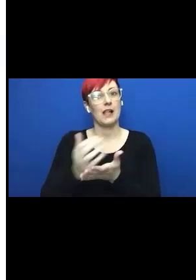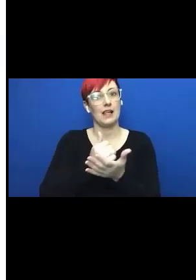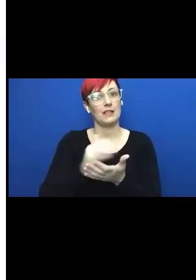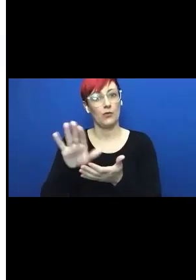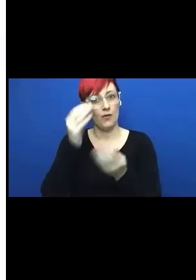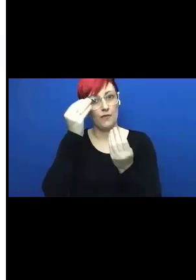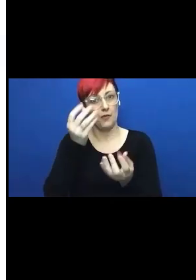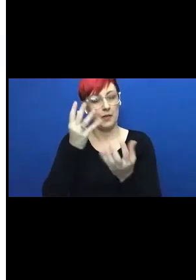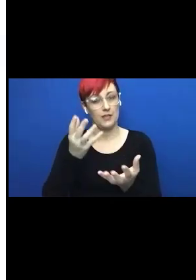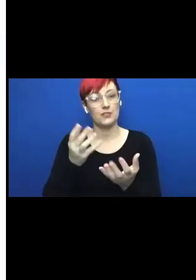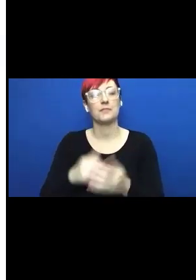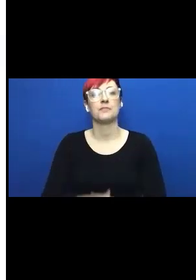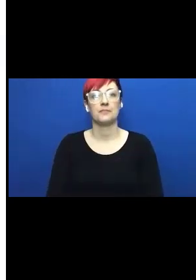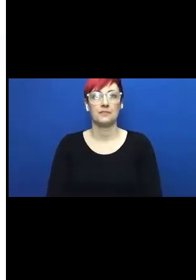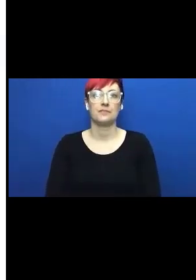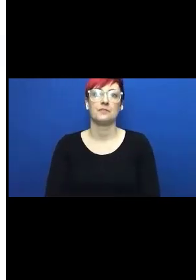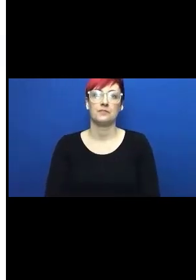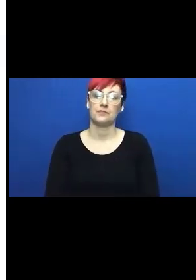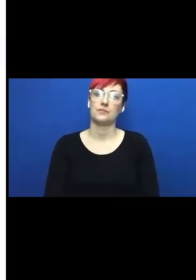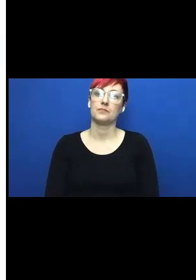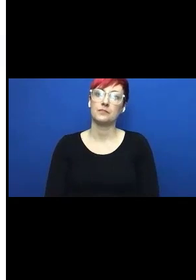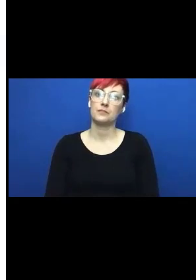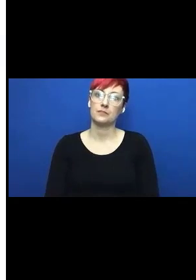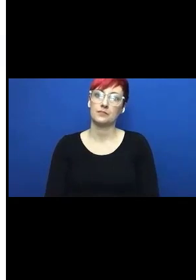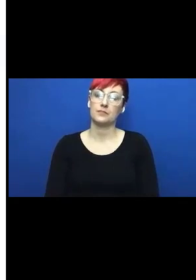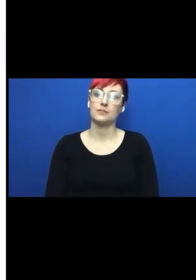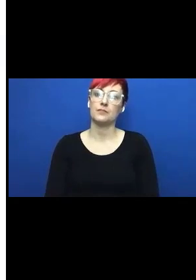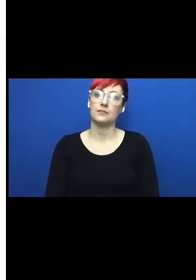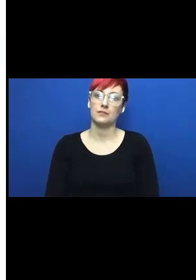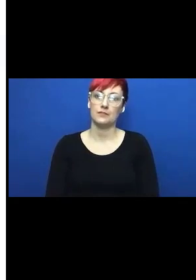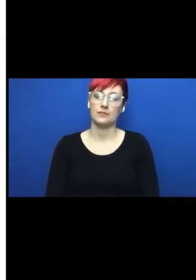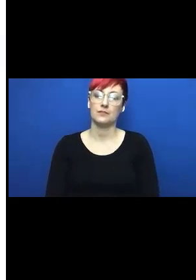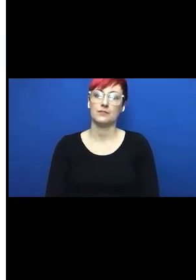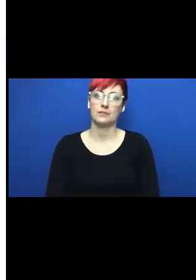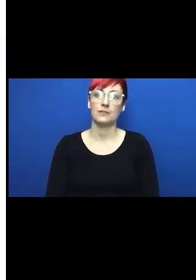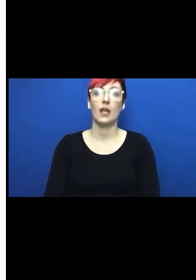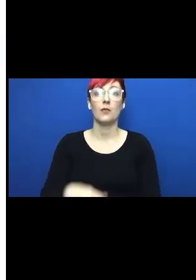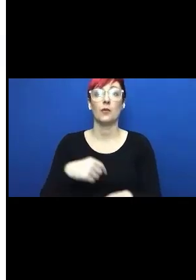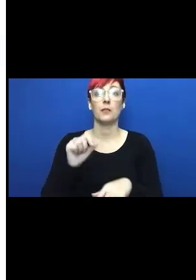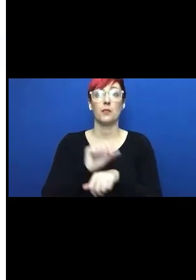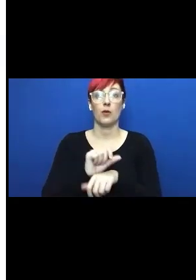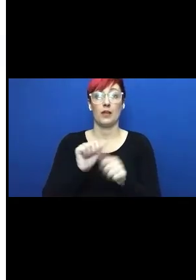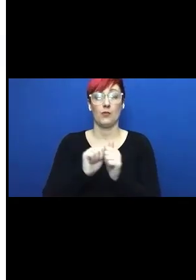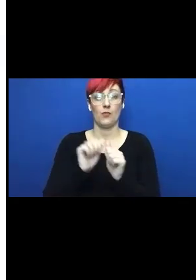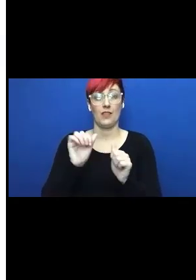at the biosketch also, and working with SciENcv to actively make that happen.